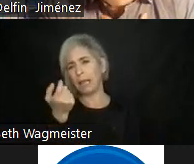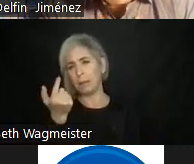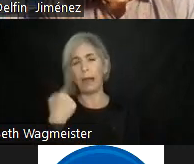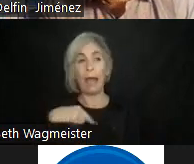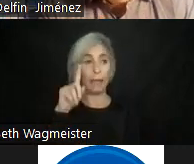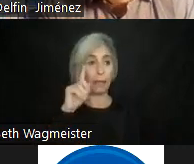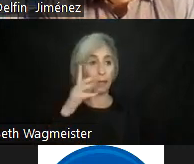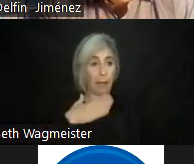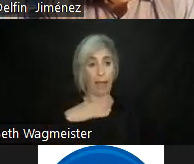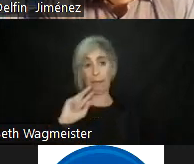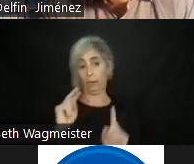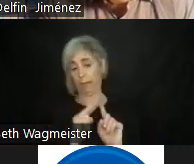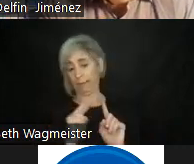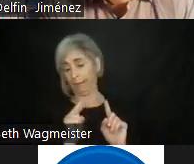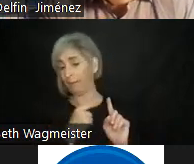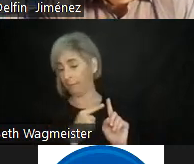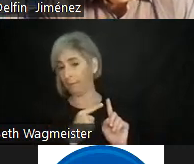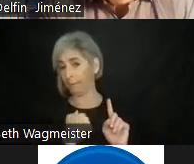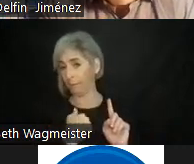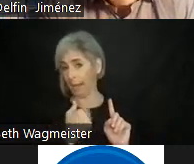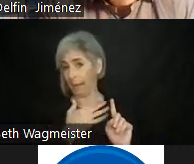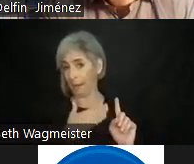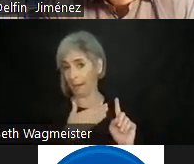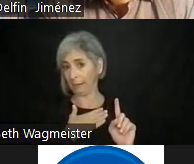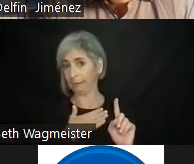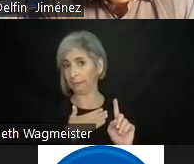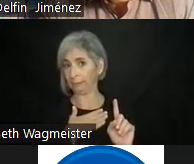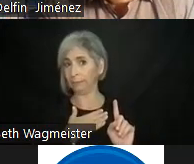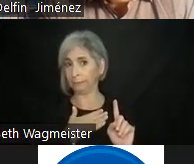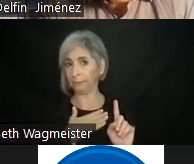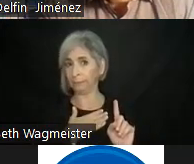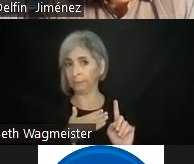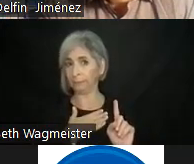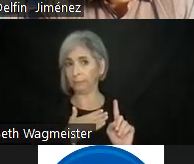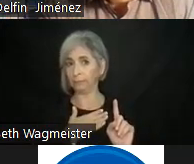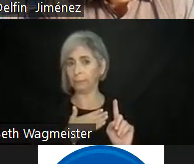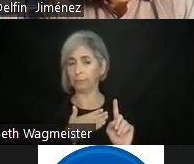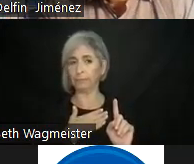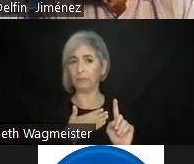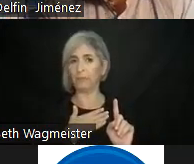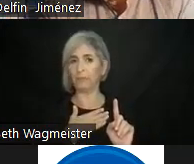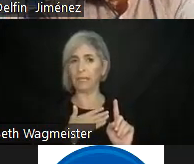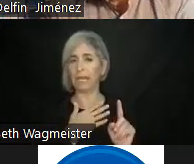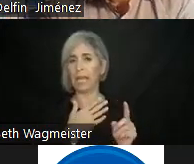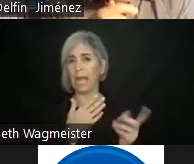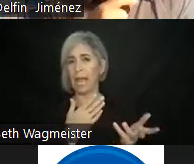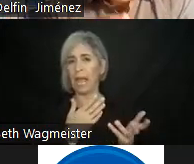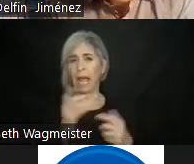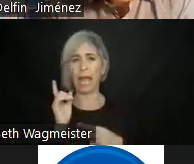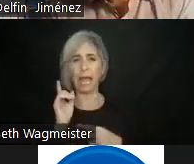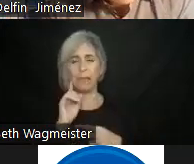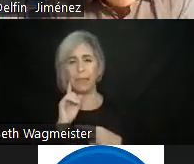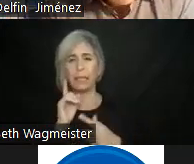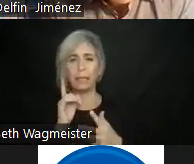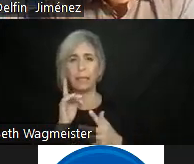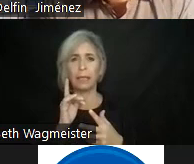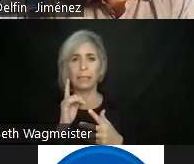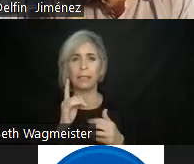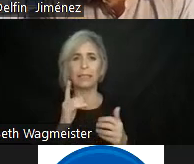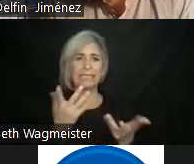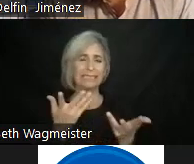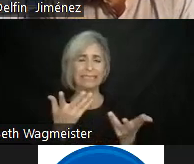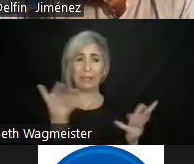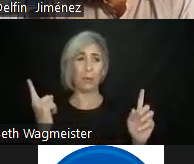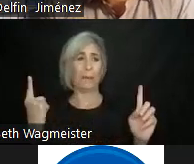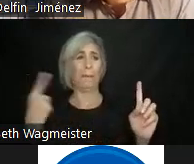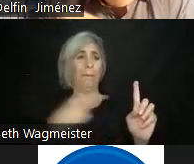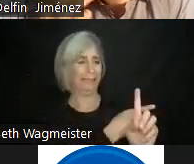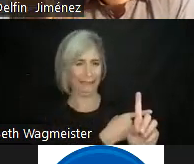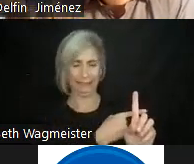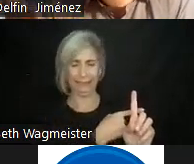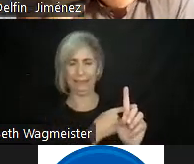point of view is very short. But it is important because it is the first step. But for the future,